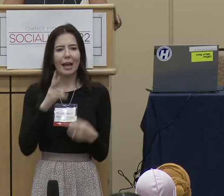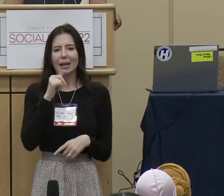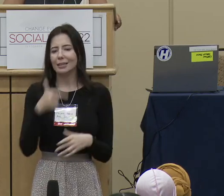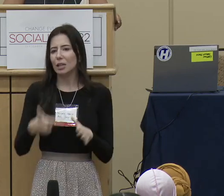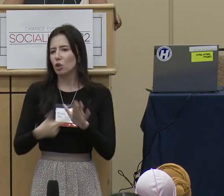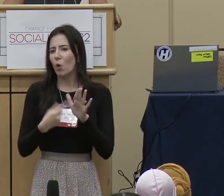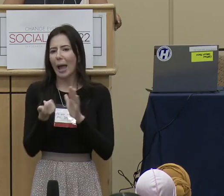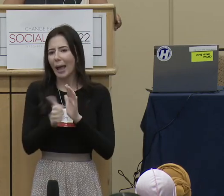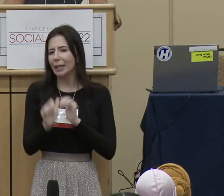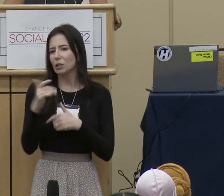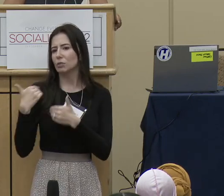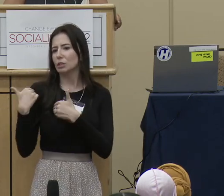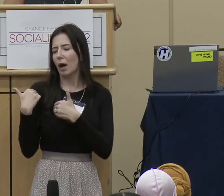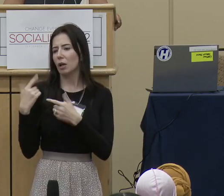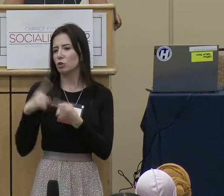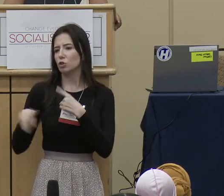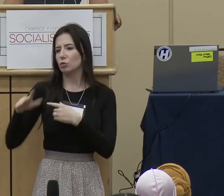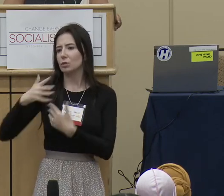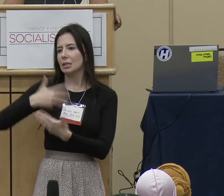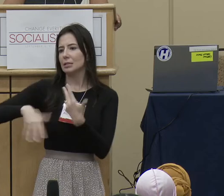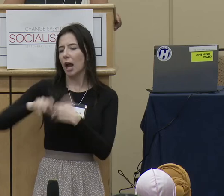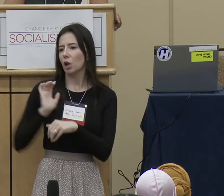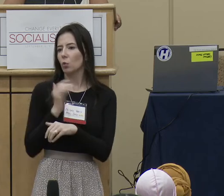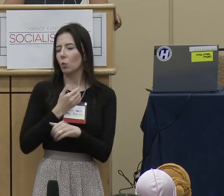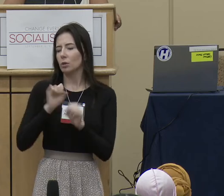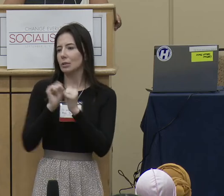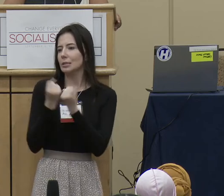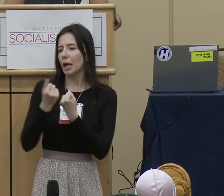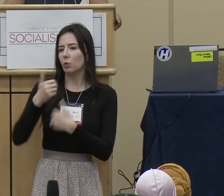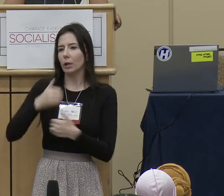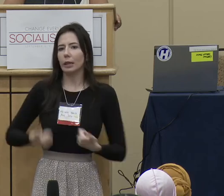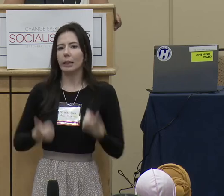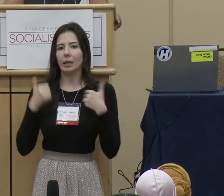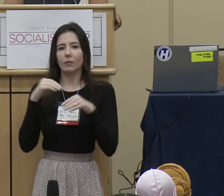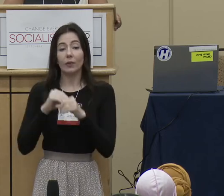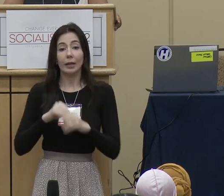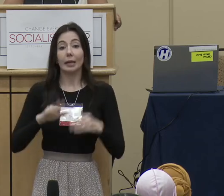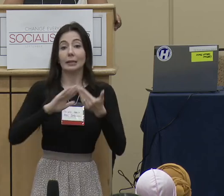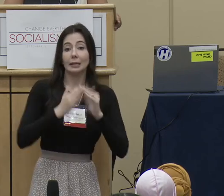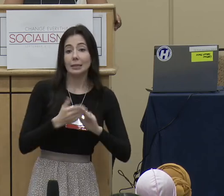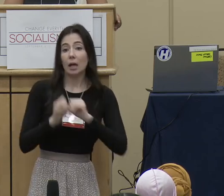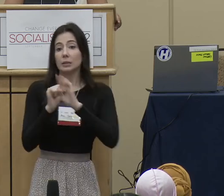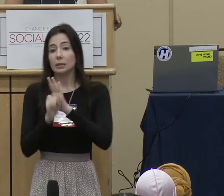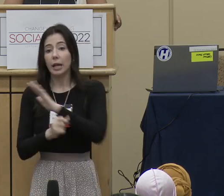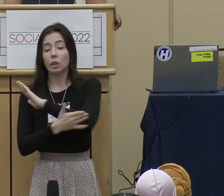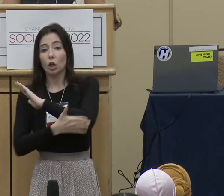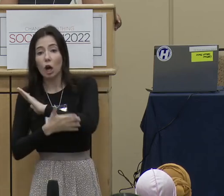says, basically, the capitalist beast is out of control and doesn't owe any responsibility to the society we live in, the